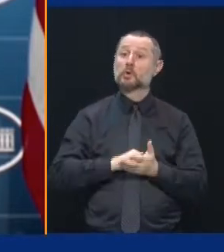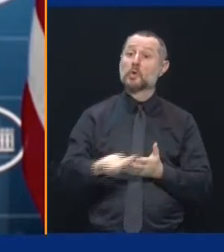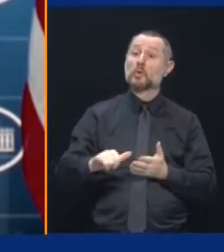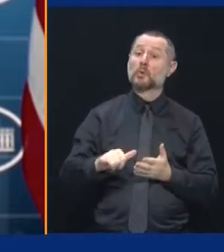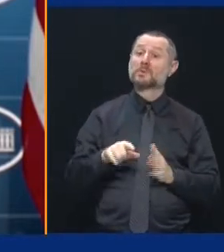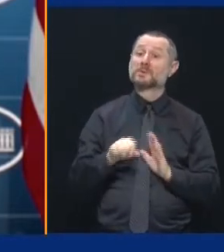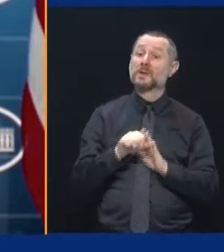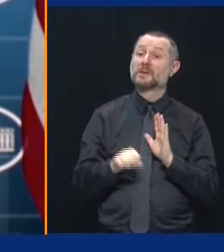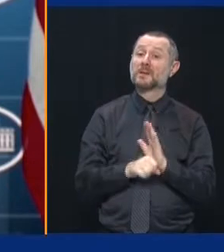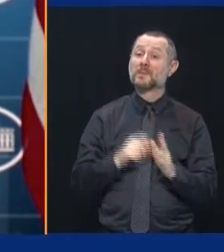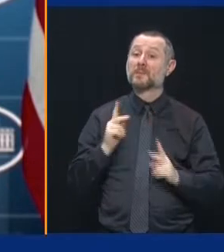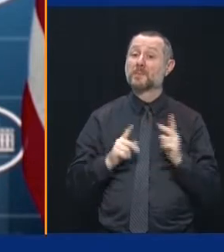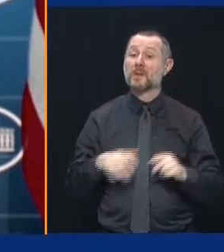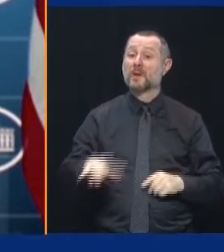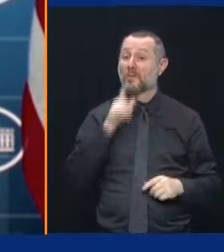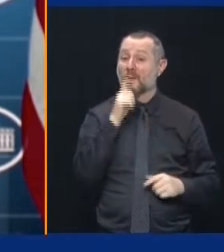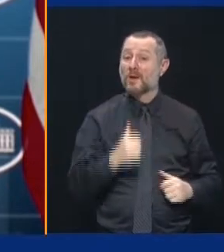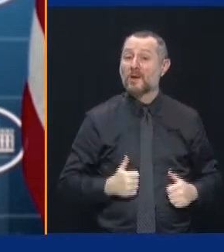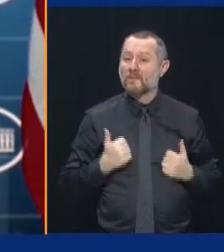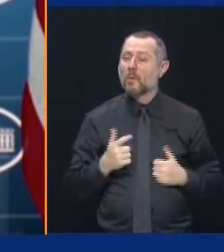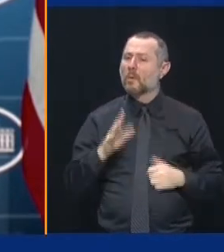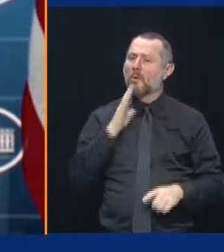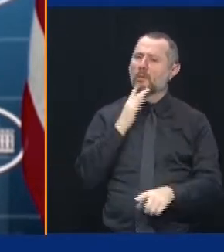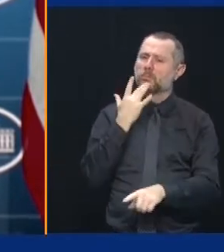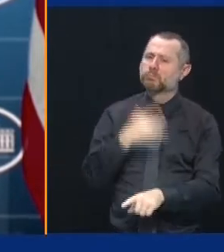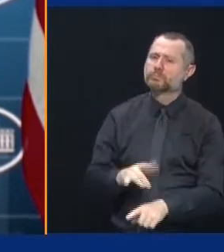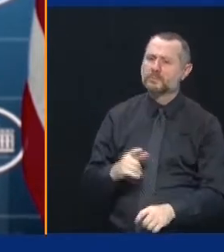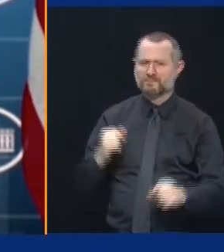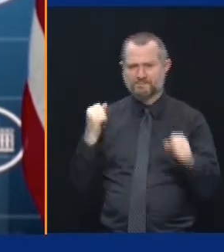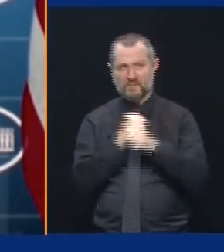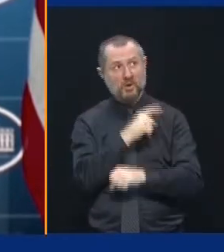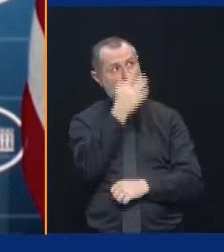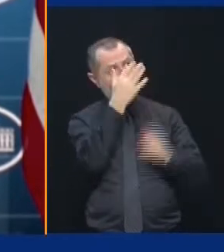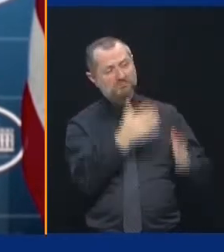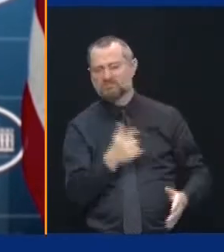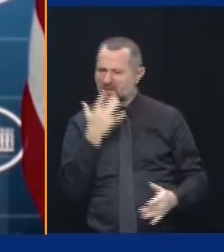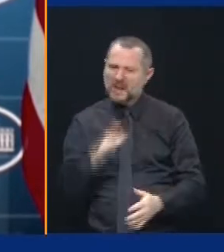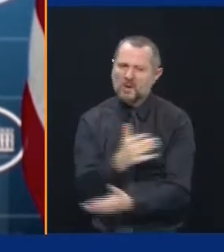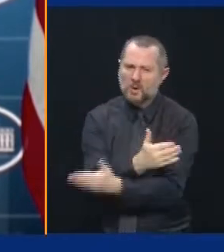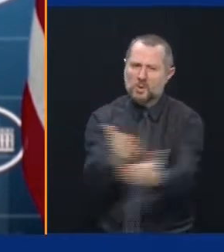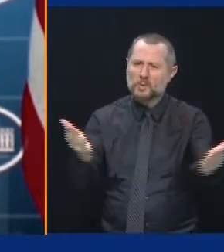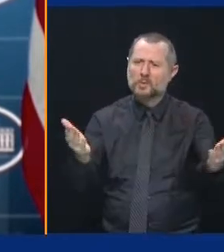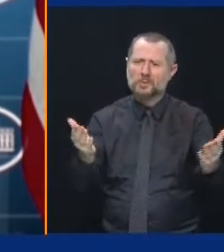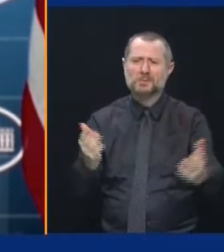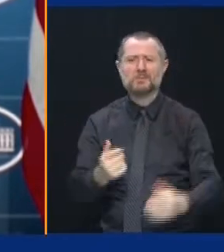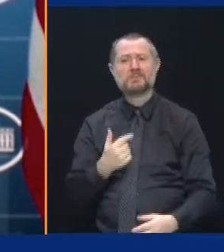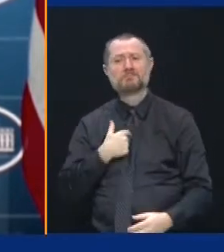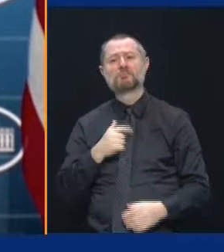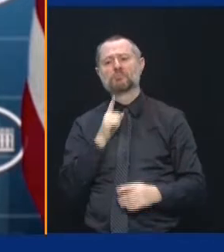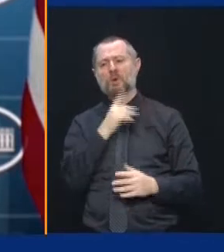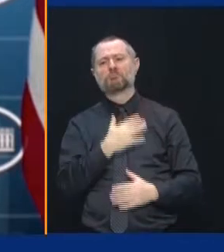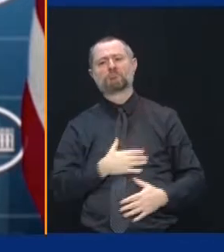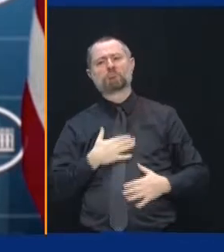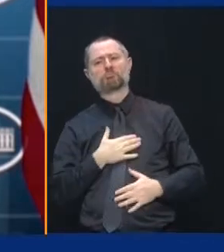AND THANK HIM FOR HIS, SINCE REALLY, THE BEGINNING OF THE THE PEOPLE OF NEW YORK STATE ARE FORTUNATE TO HAVE HIM FIGHTING